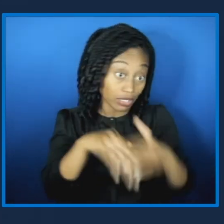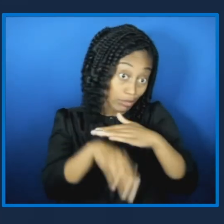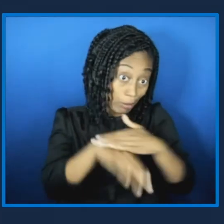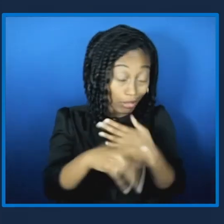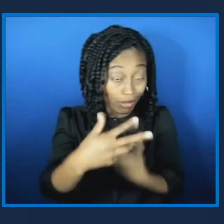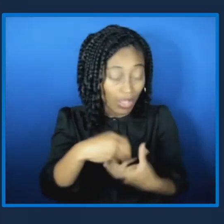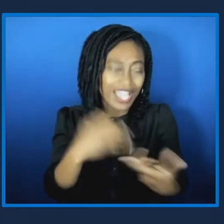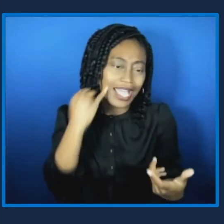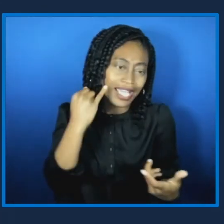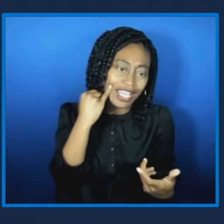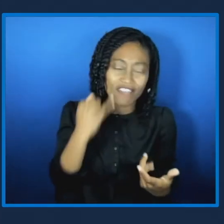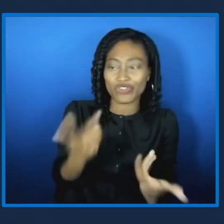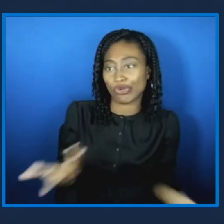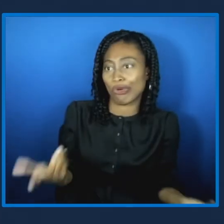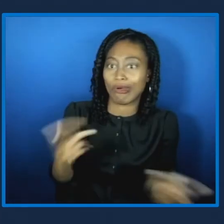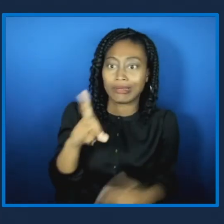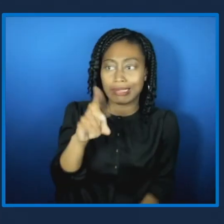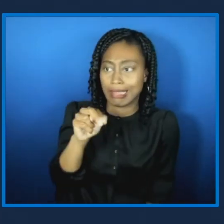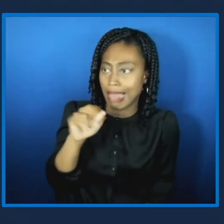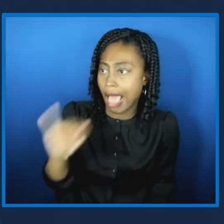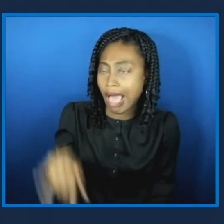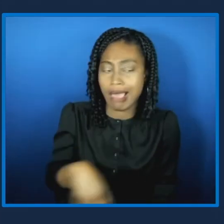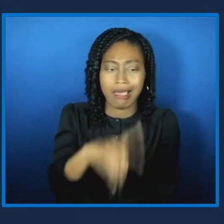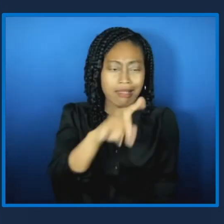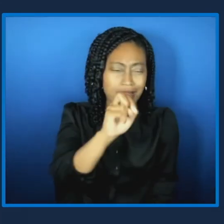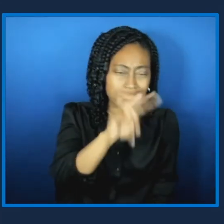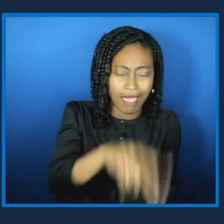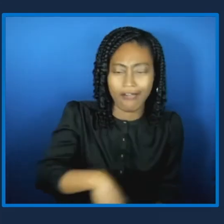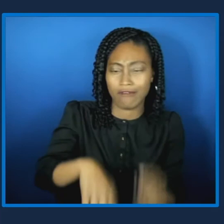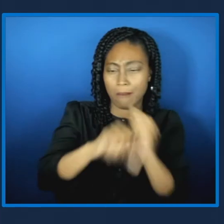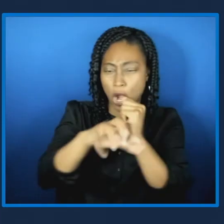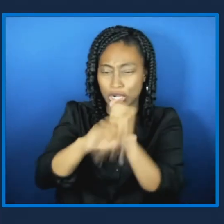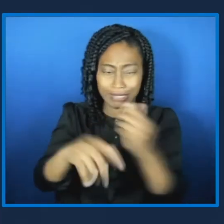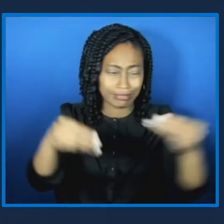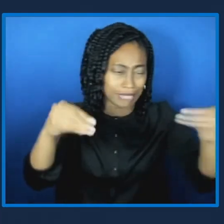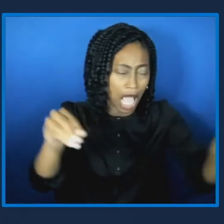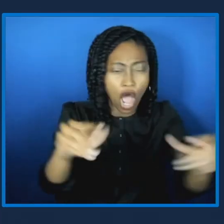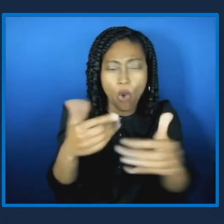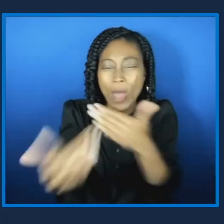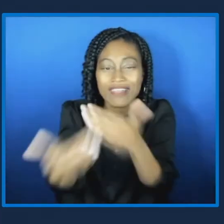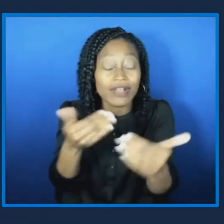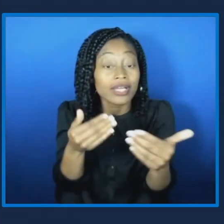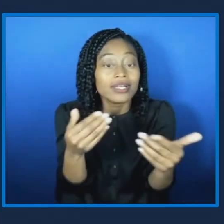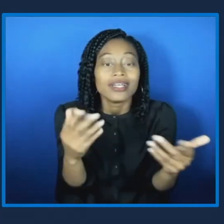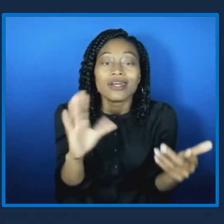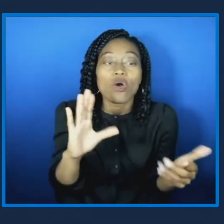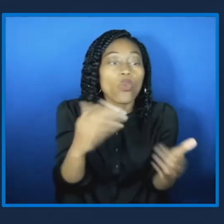if you're a dev, if you're in sales, if you're in any of these disciplines that exist in the workplace,